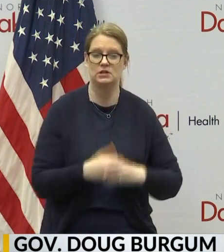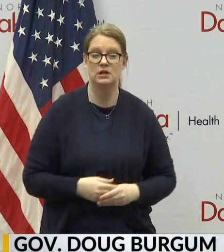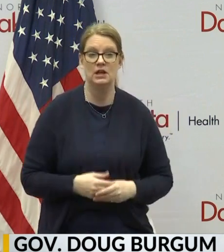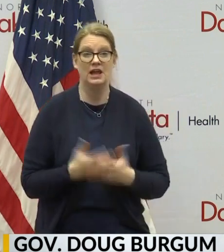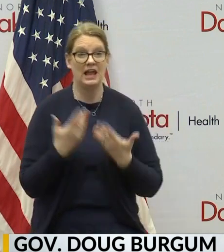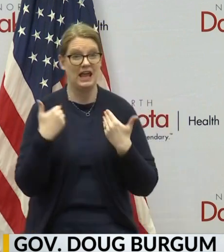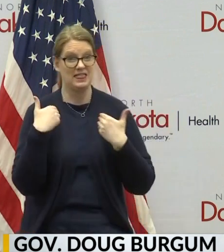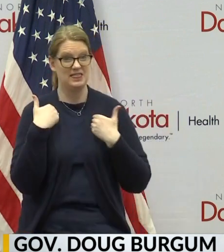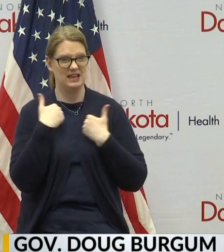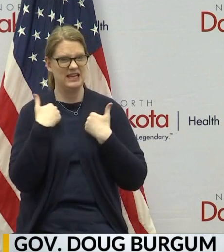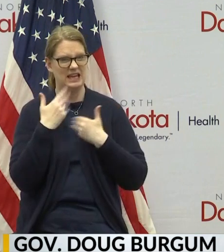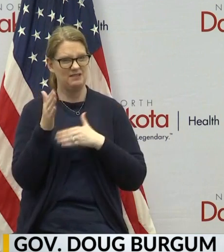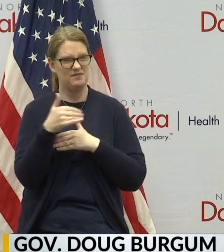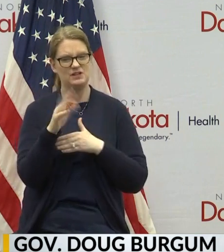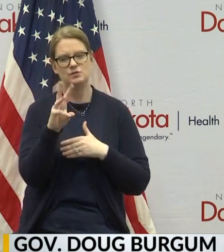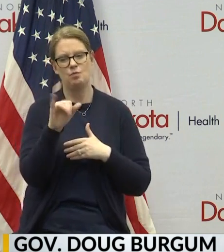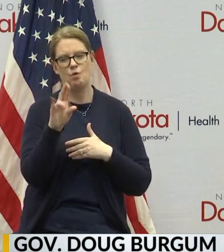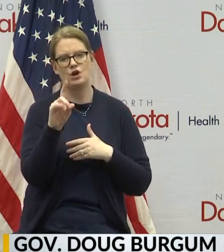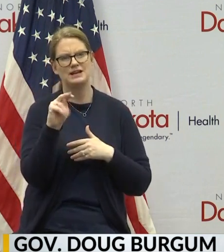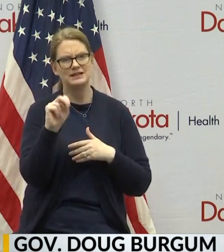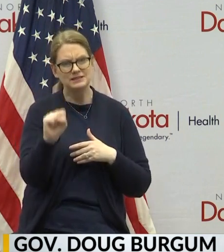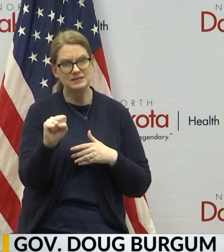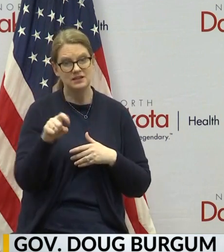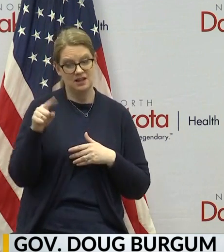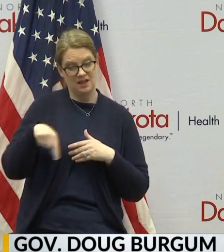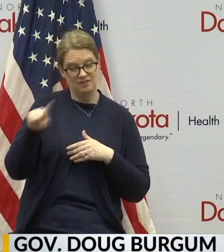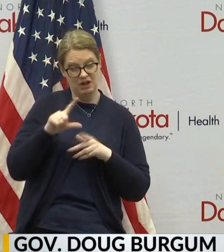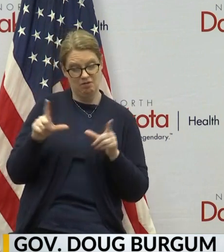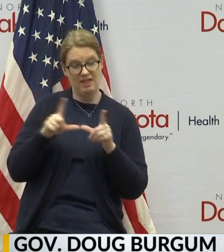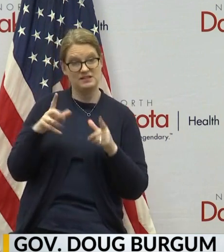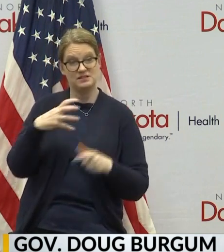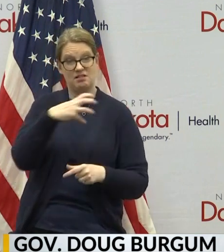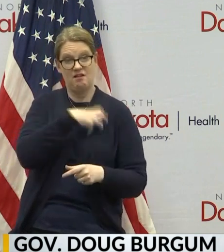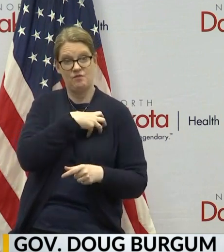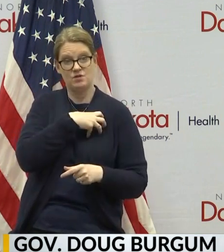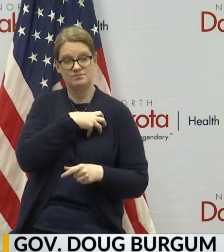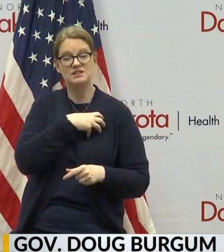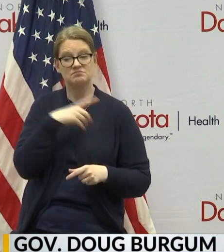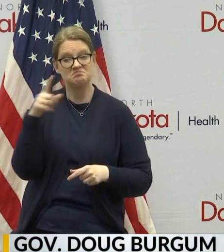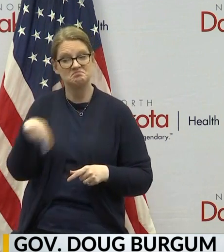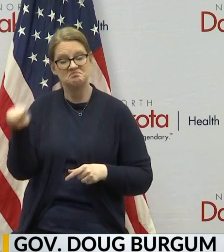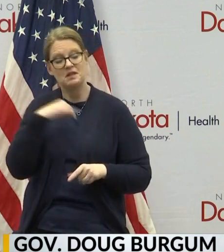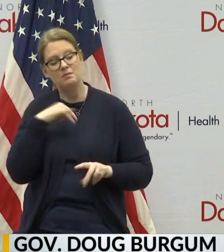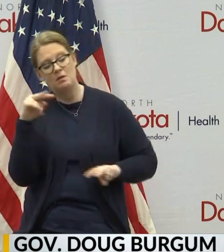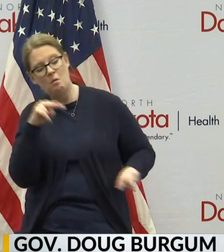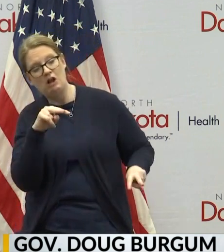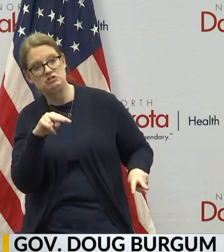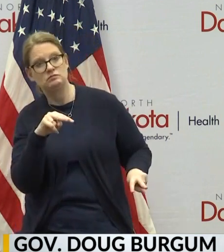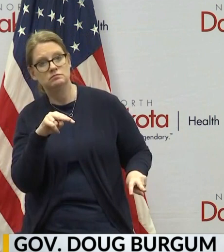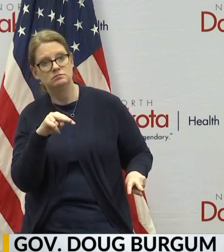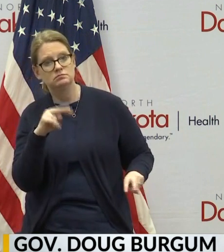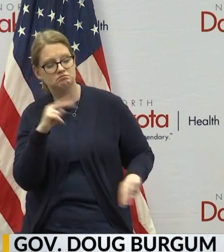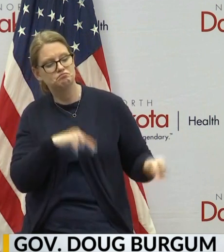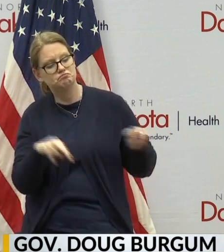IF YOU'RE AT THE BOAT RAMP OR GOING THERE THIS WEEKEND, TAKE